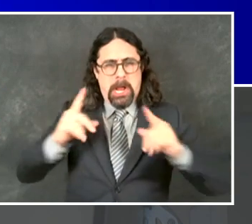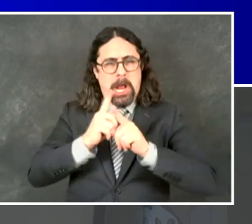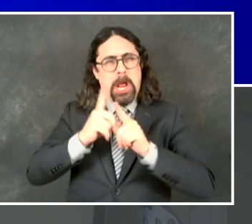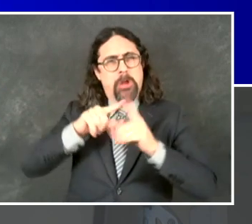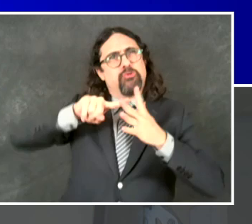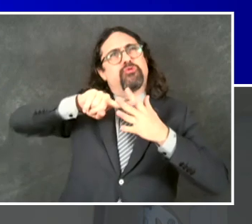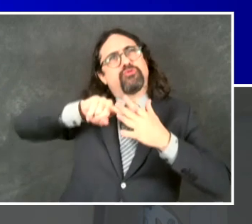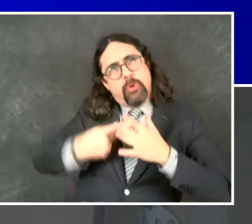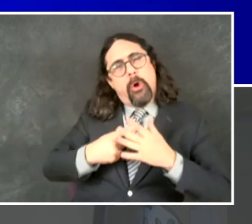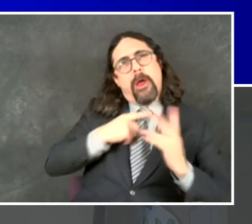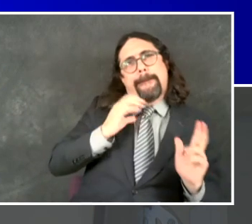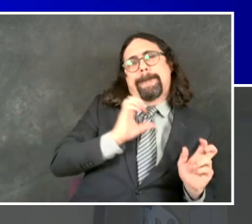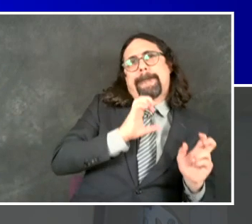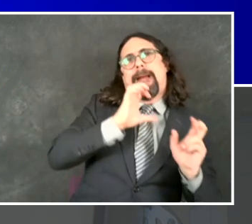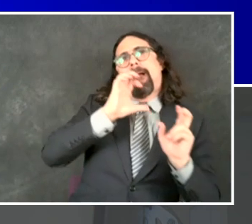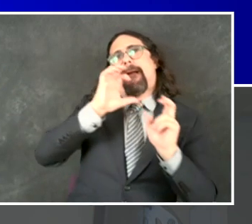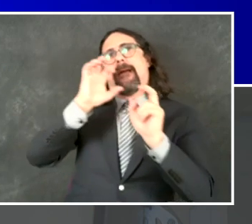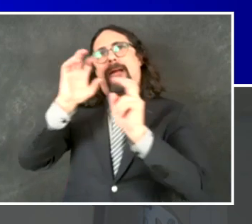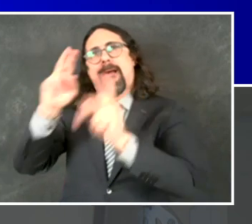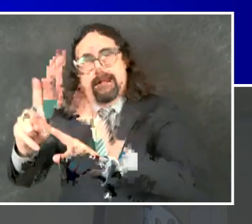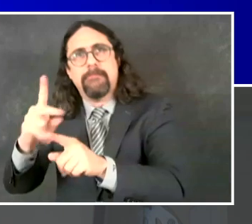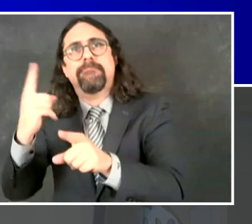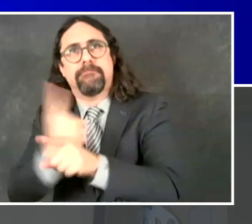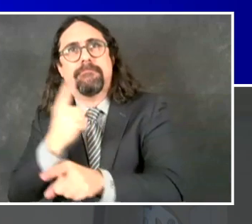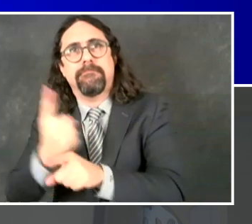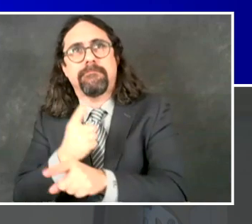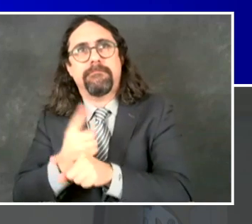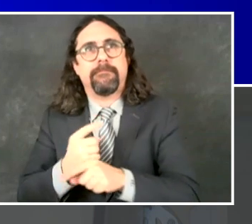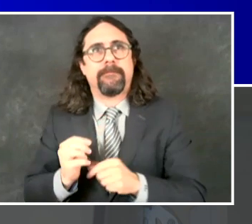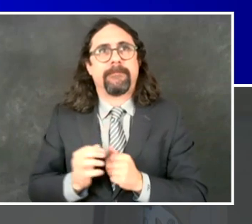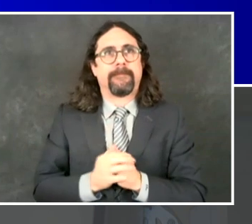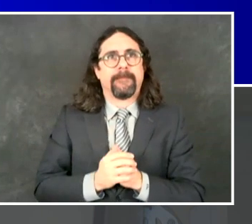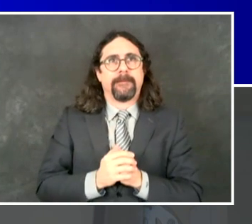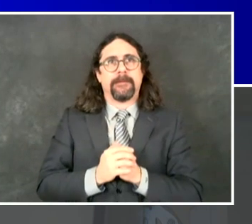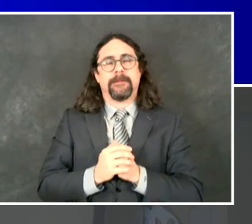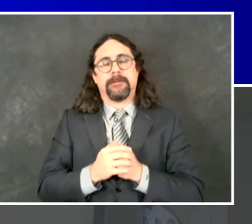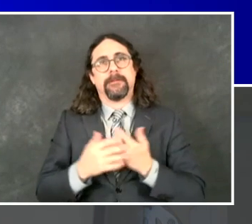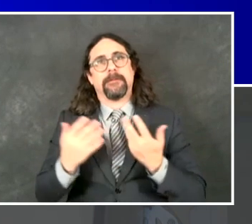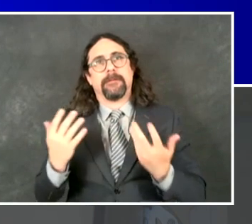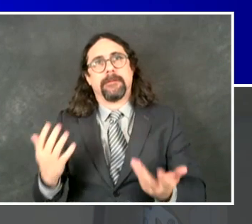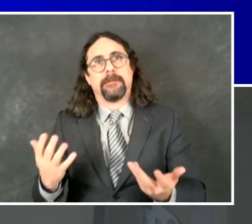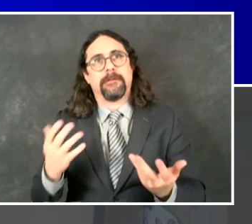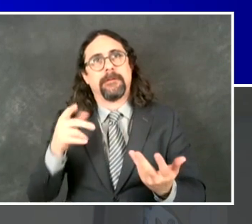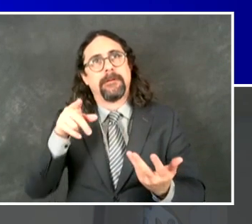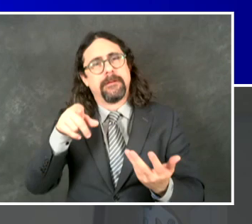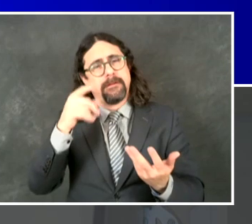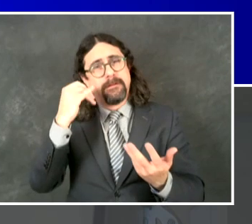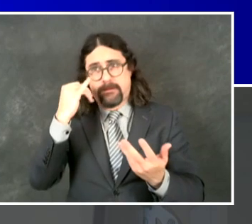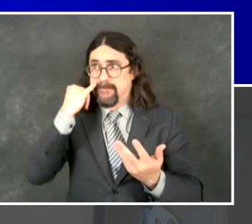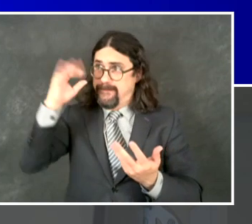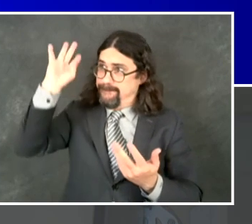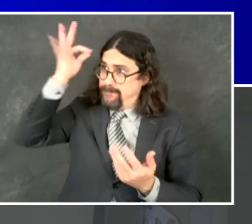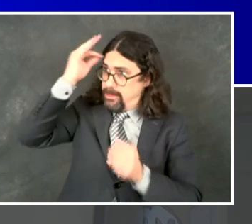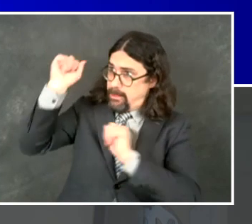AGAIN, WE CANNOT DO IT WITHOUT FEDERAL HELP, BUT ONE DAY, IF WE DO THIS RIGHT, WE'LL BE ABLE TO REACH EVERYONE WE NEED